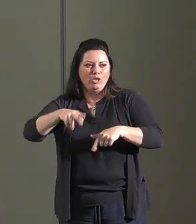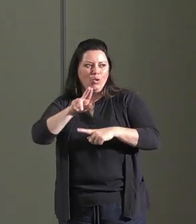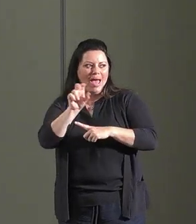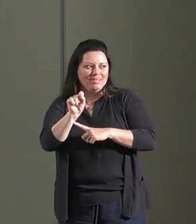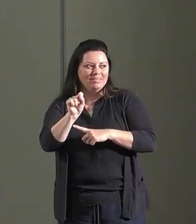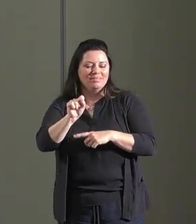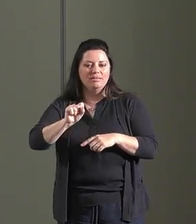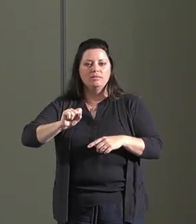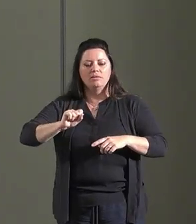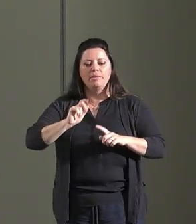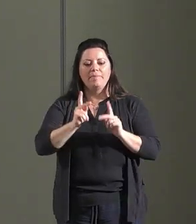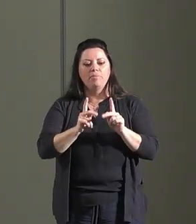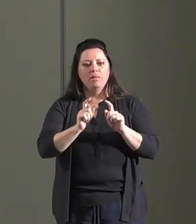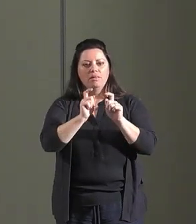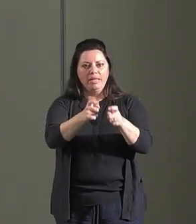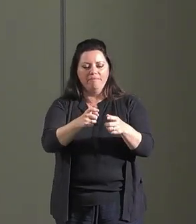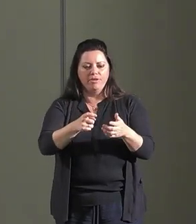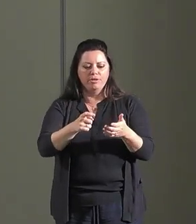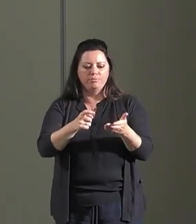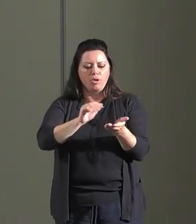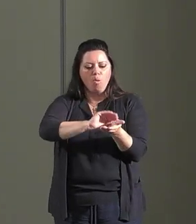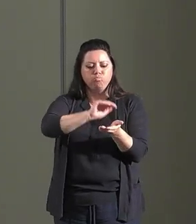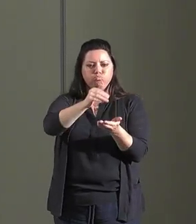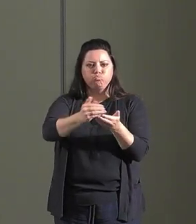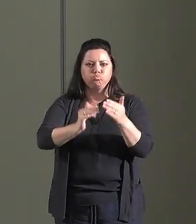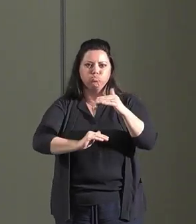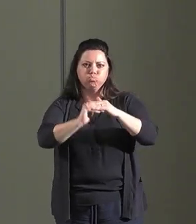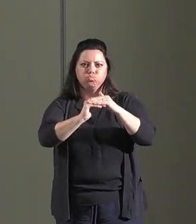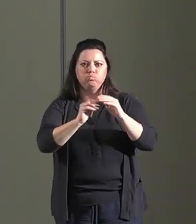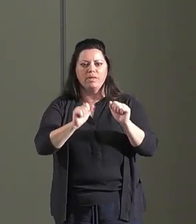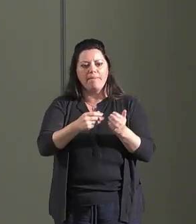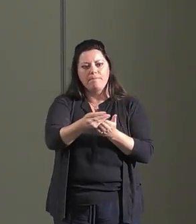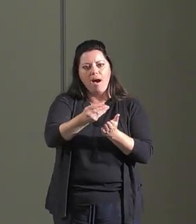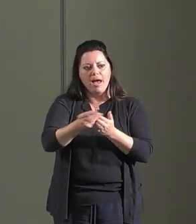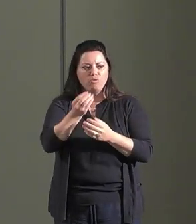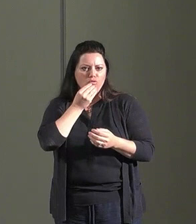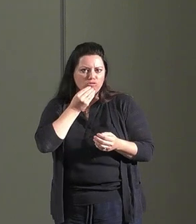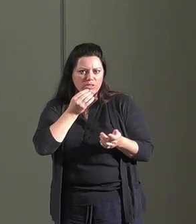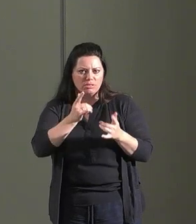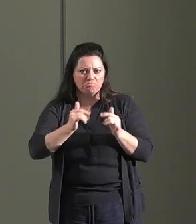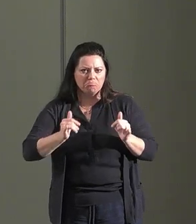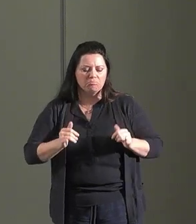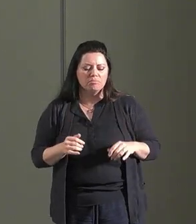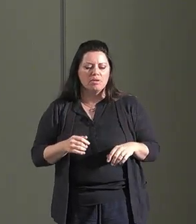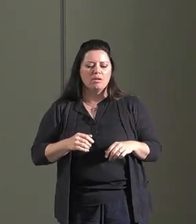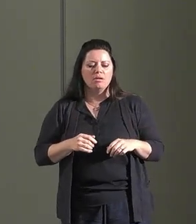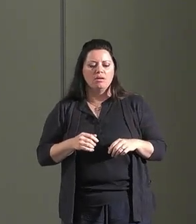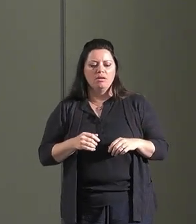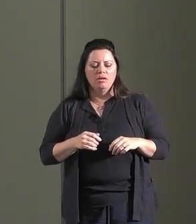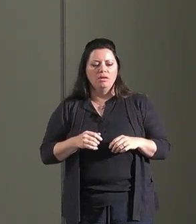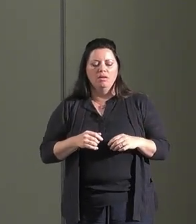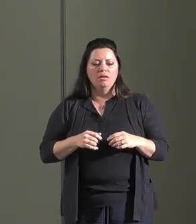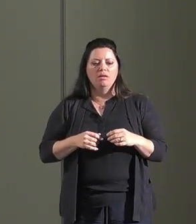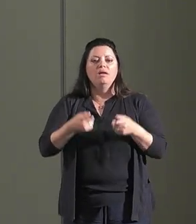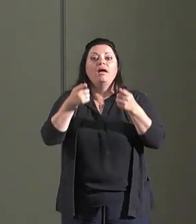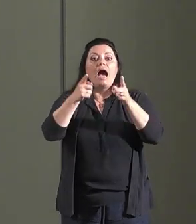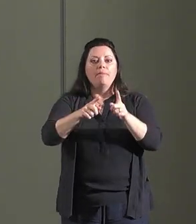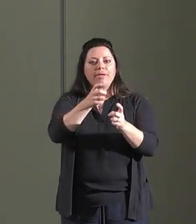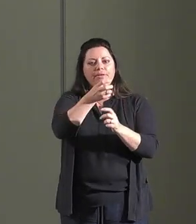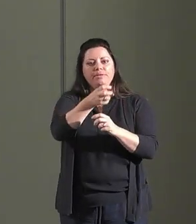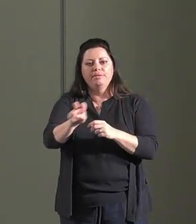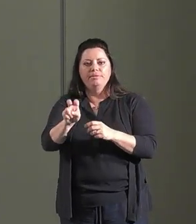People are given amounts of money to buy groceries and such. They switch doing it once a month to